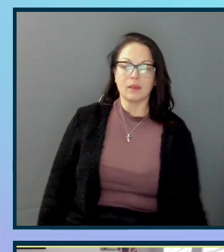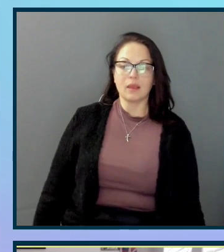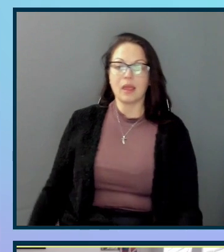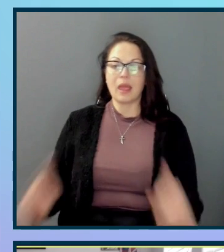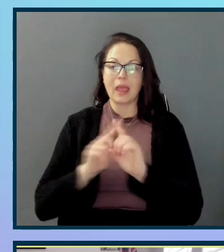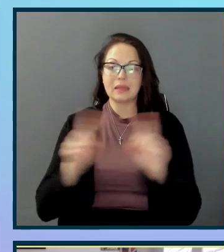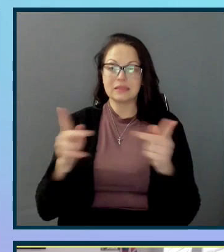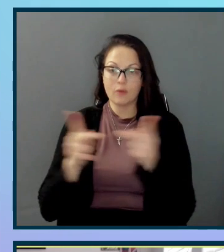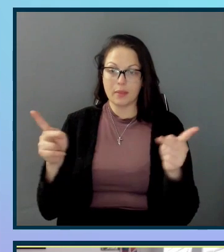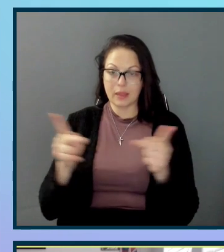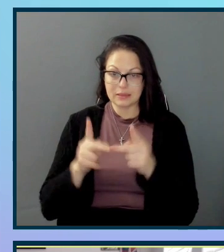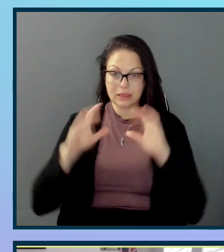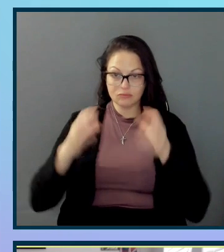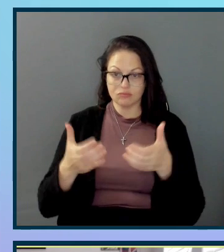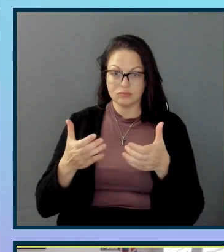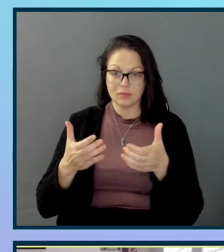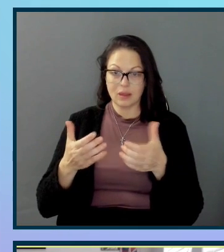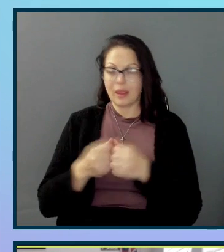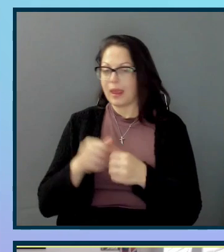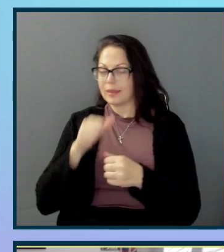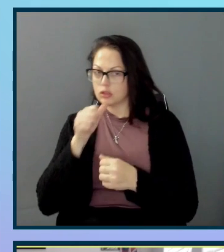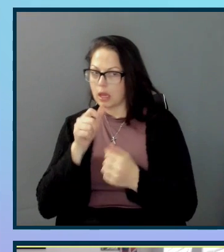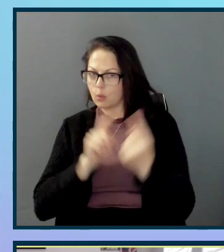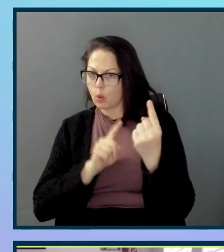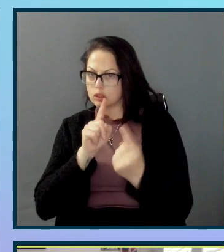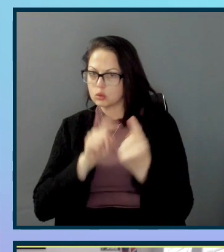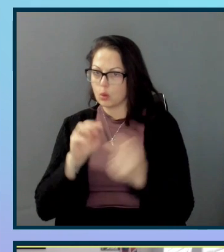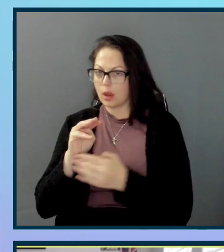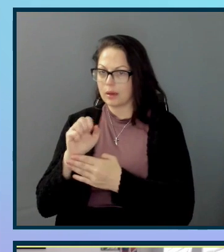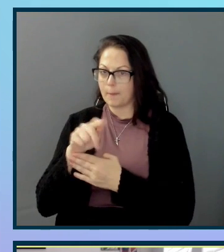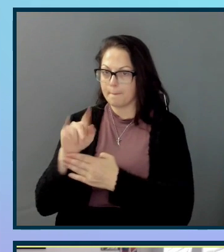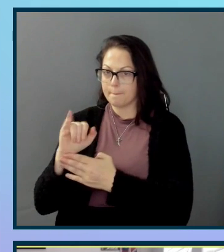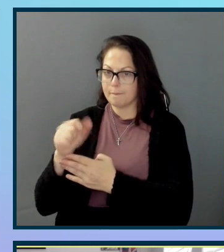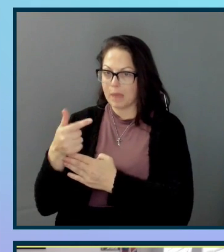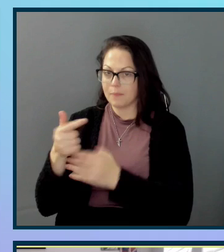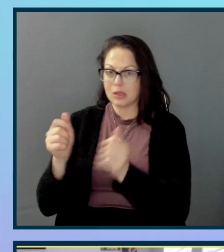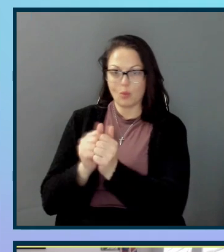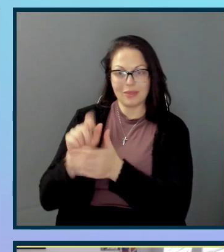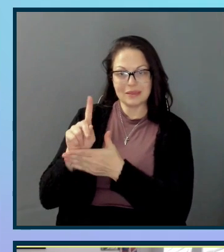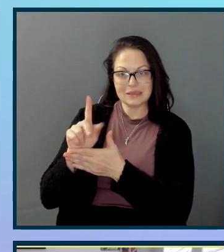There's also not necessarily a one-to-one mapping between a disability diagnosis